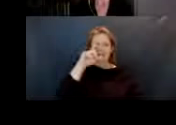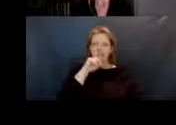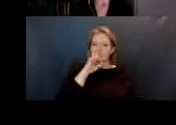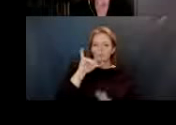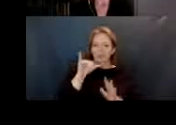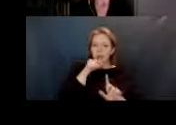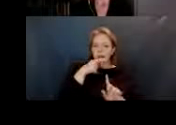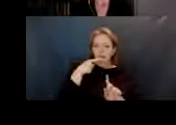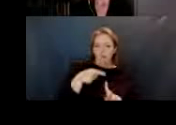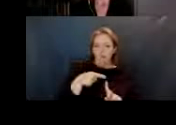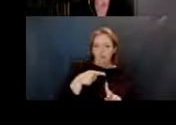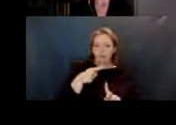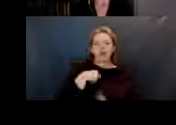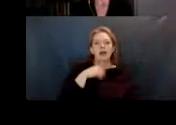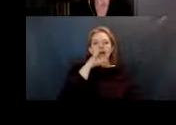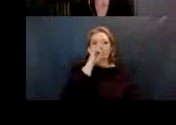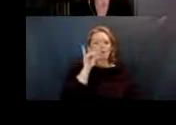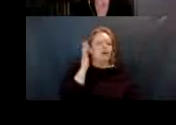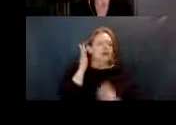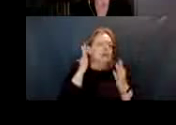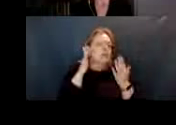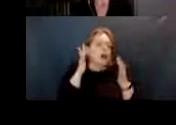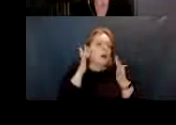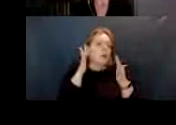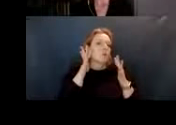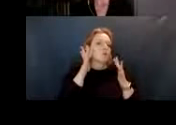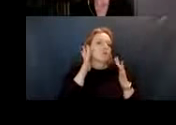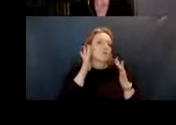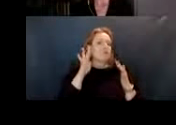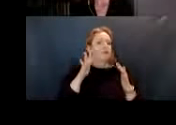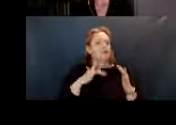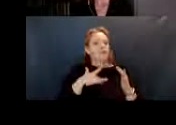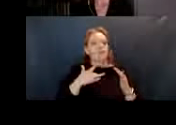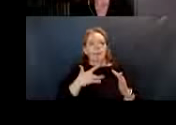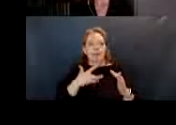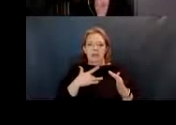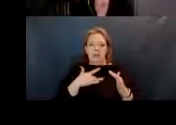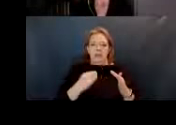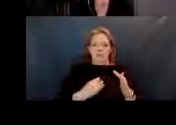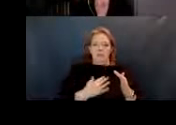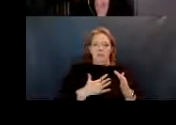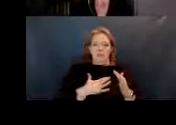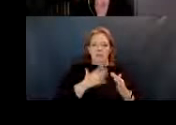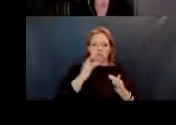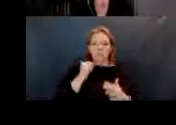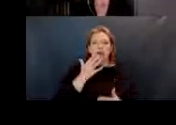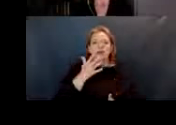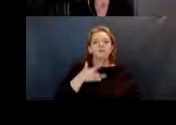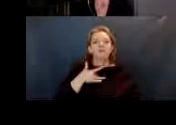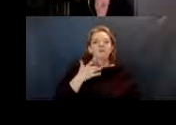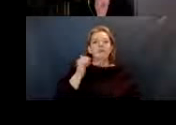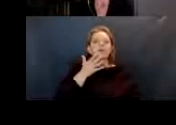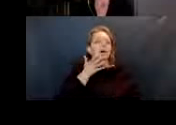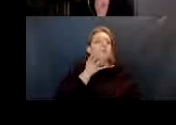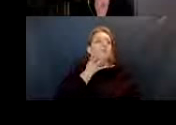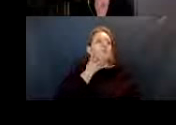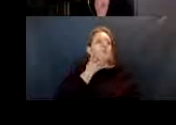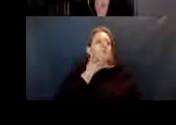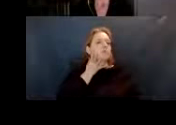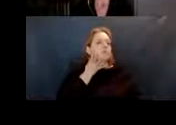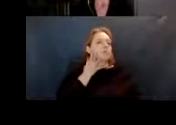by the sound, by the logic, the feel of the tone that we get from sort of replicating